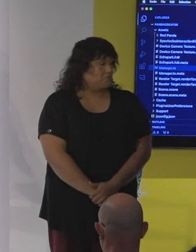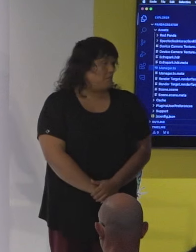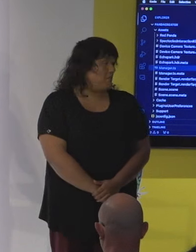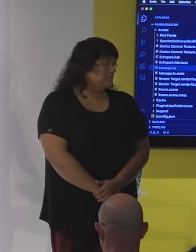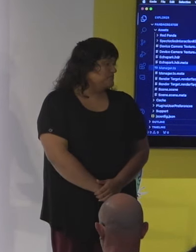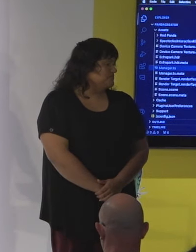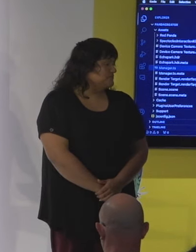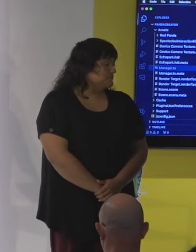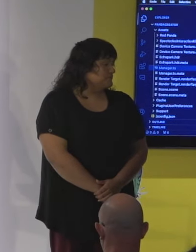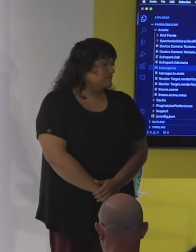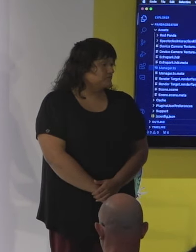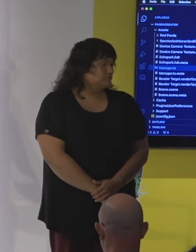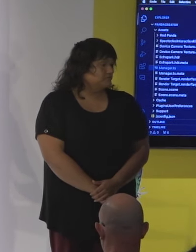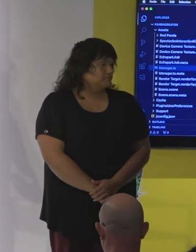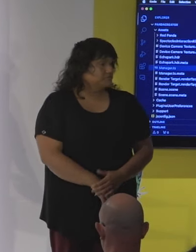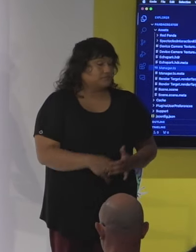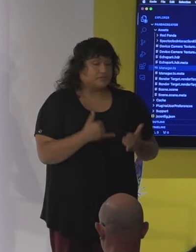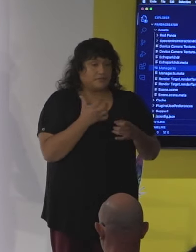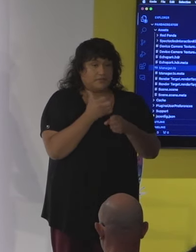And so, let's get a reference to this instance.